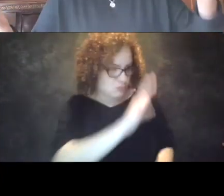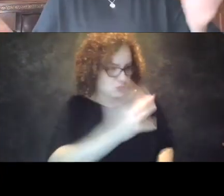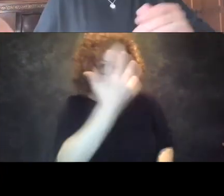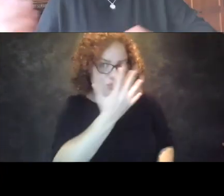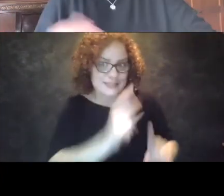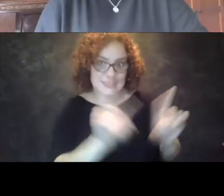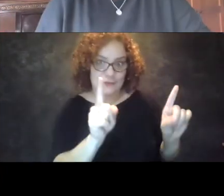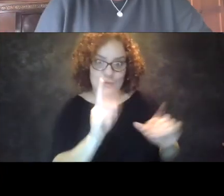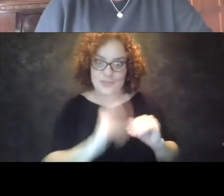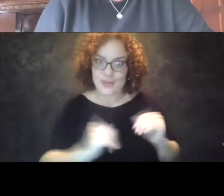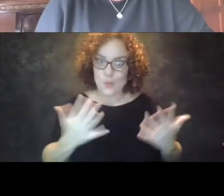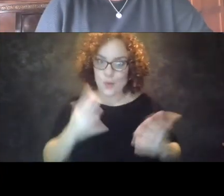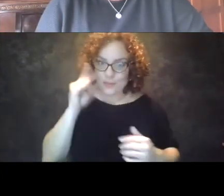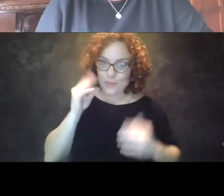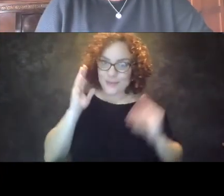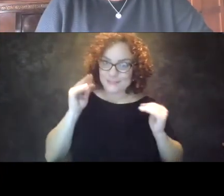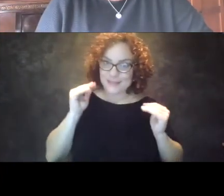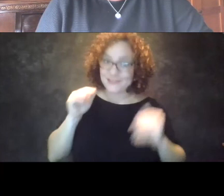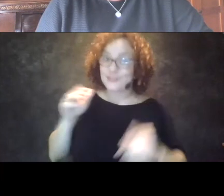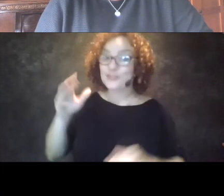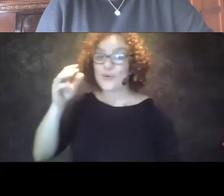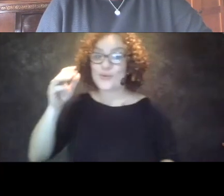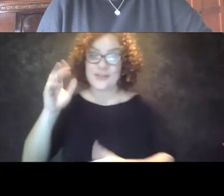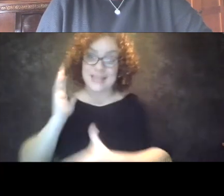she's laughing. Do you think she's laughing because of the bubbles? I mean it this is